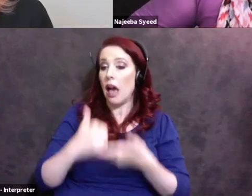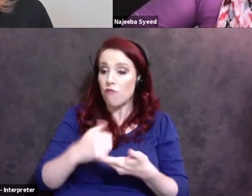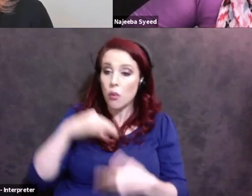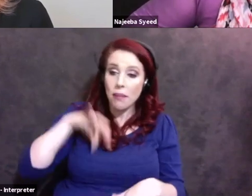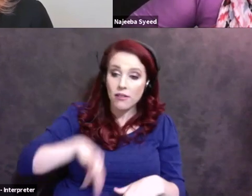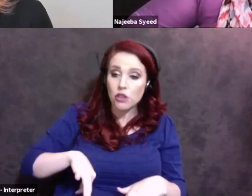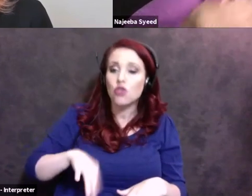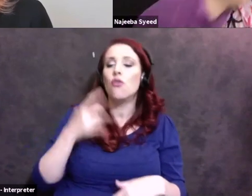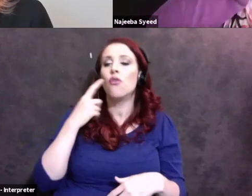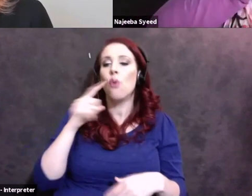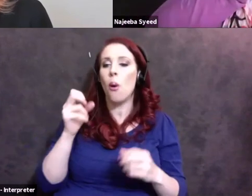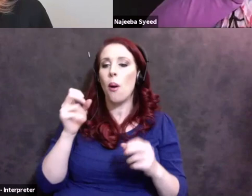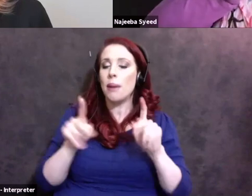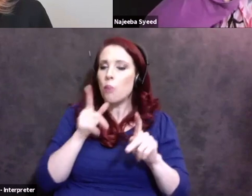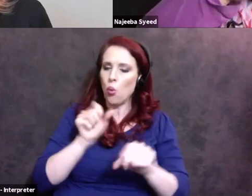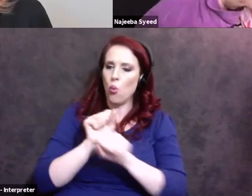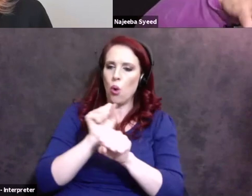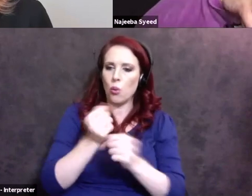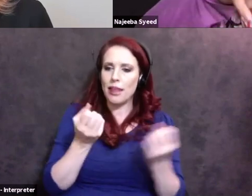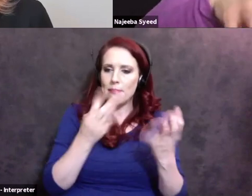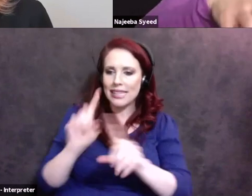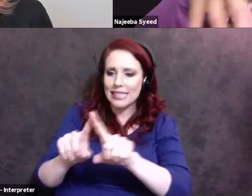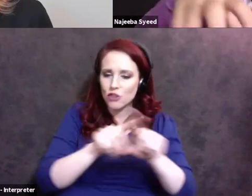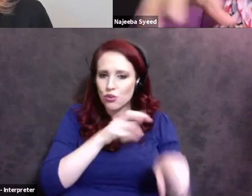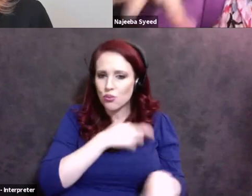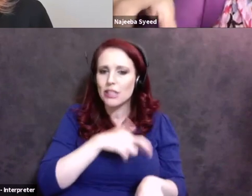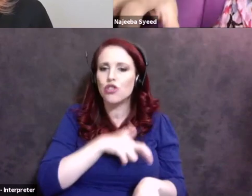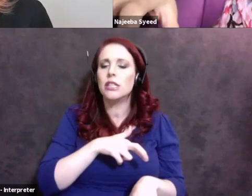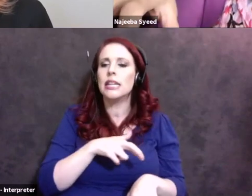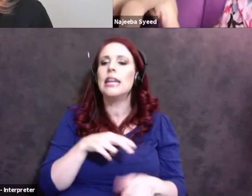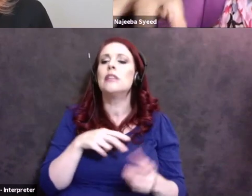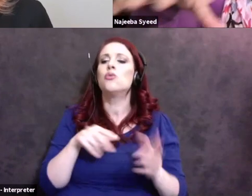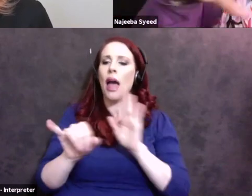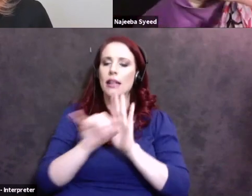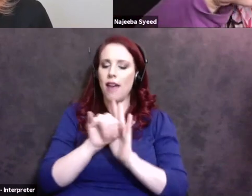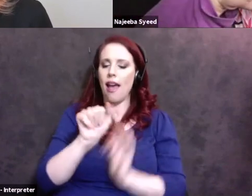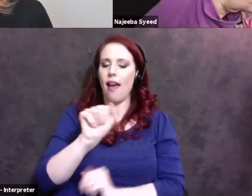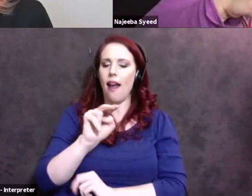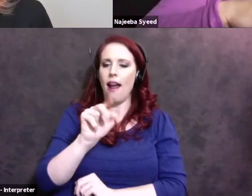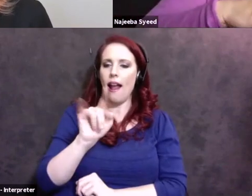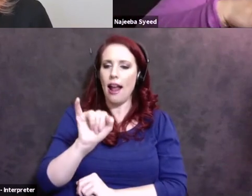multiple religious traditions, is to identify it as anti-Muslim bias because it is not that